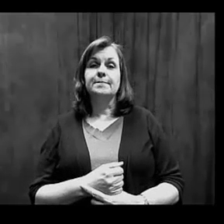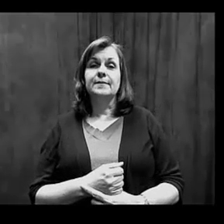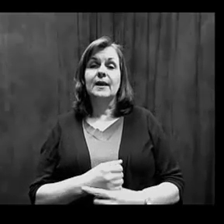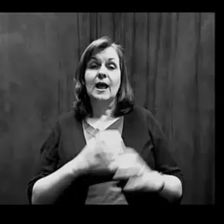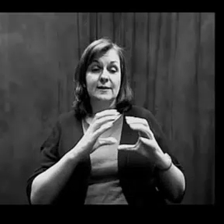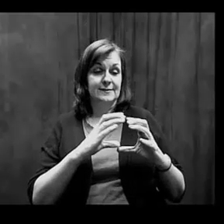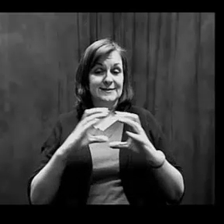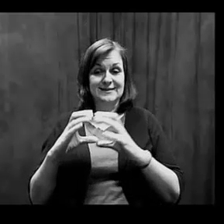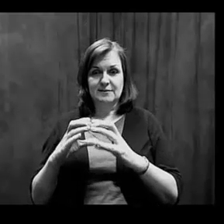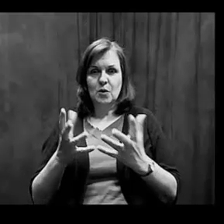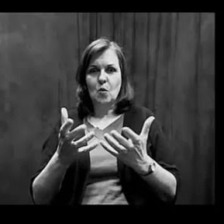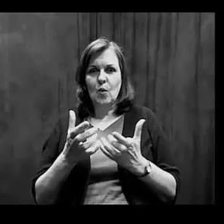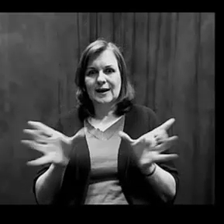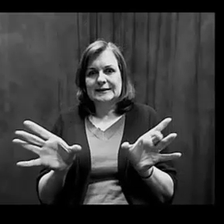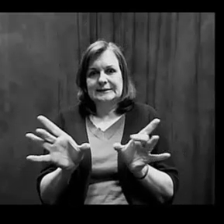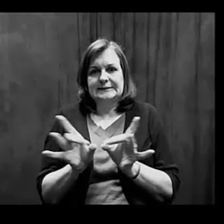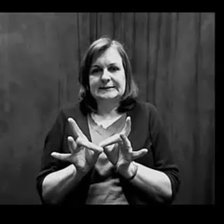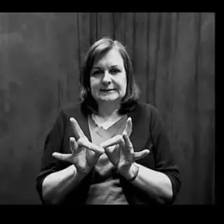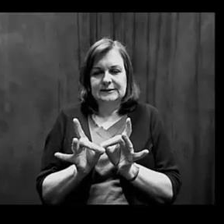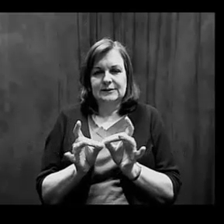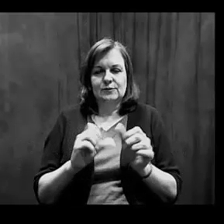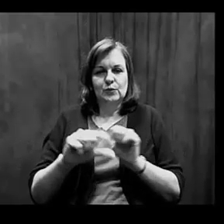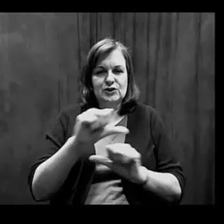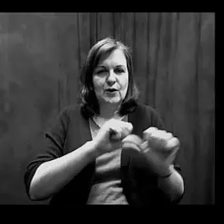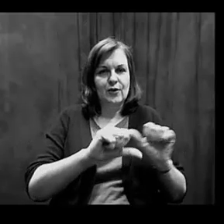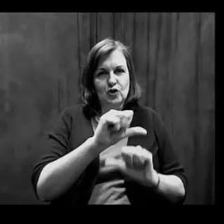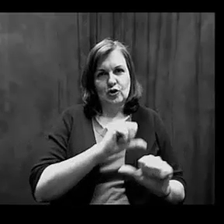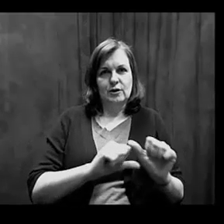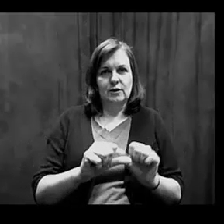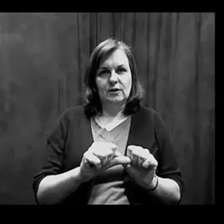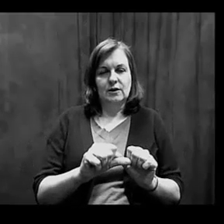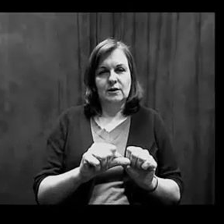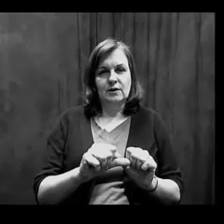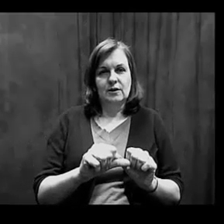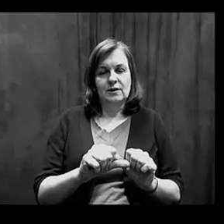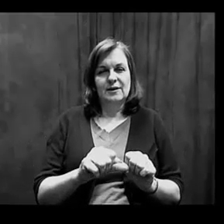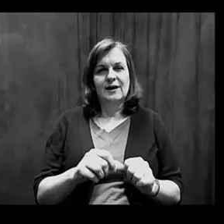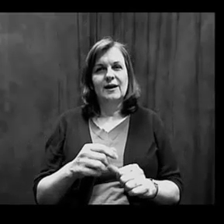so cells want to stay in contact with one another